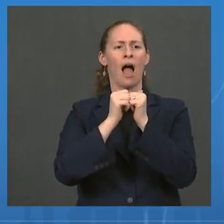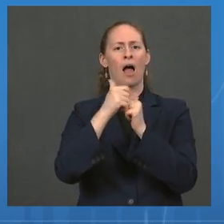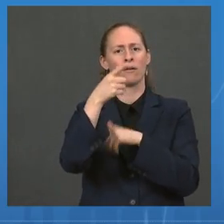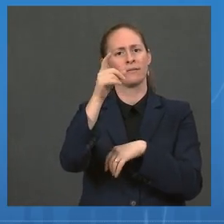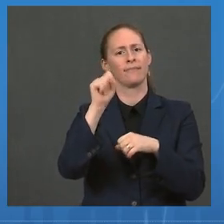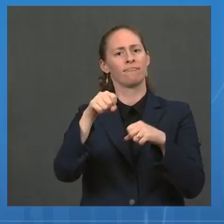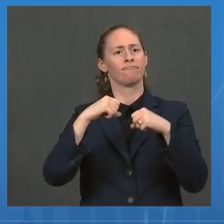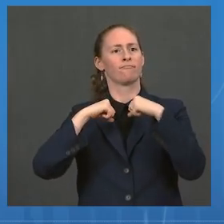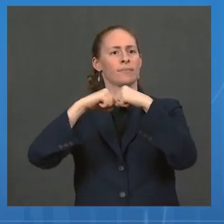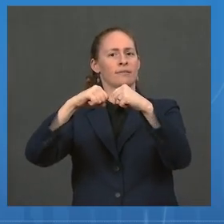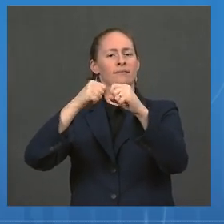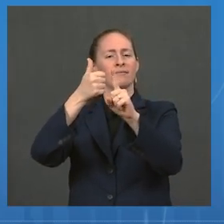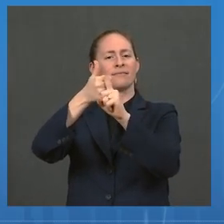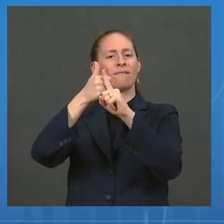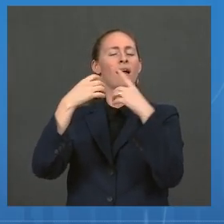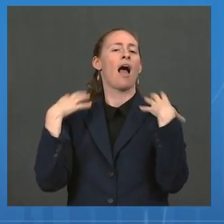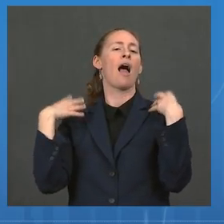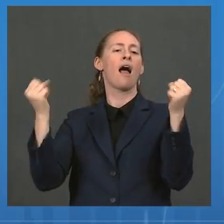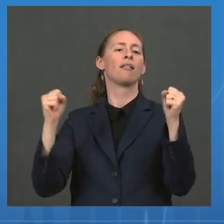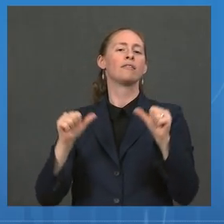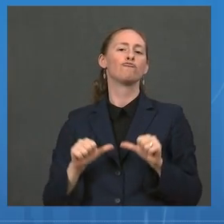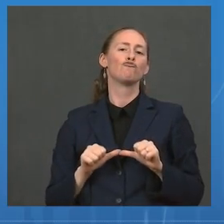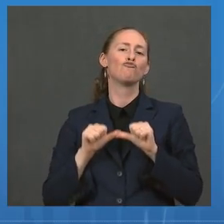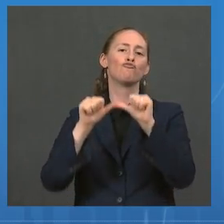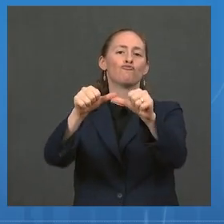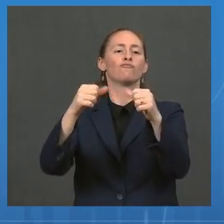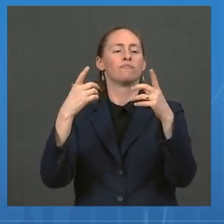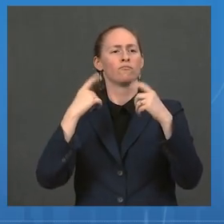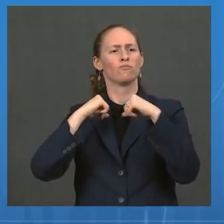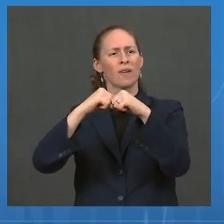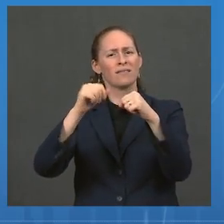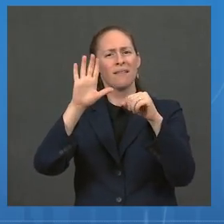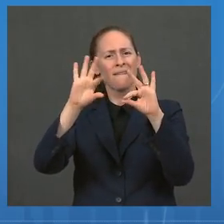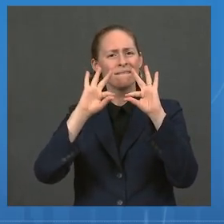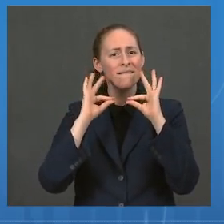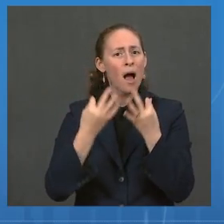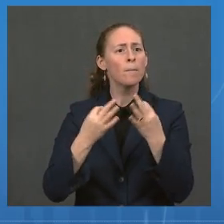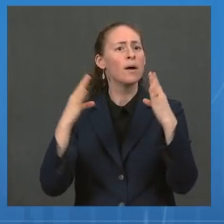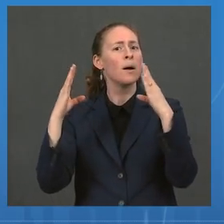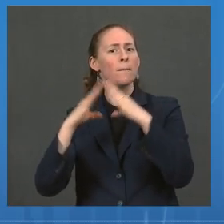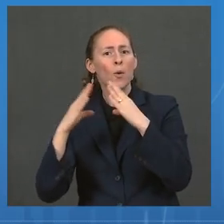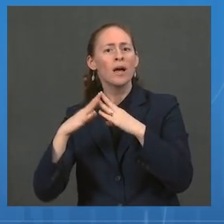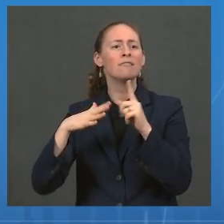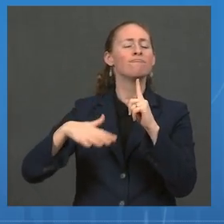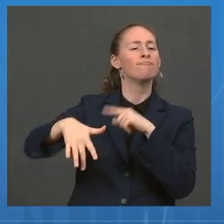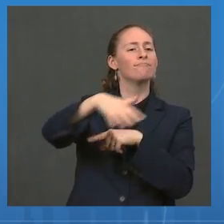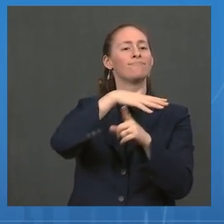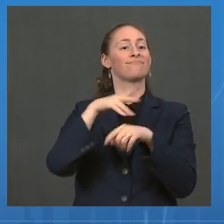protecting themselves, their loved ones, and their communities. Just yesterday I received my flu vaccination,